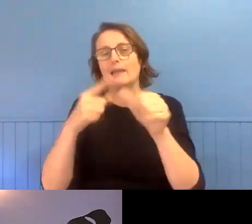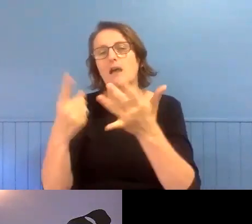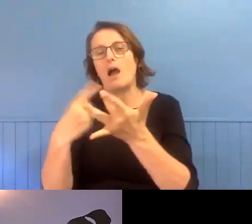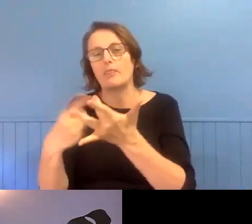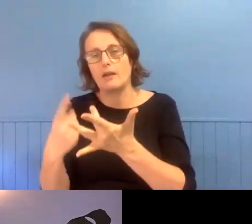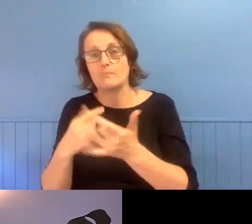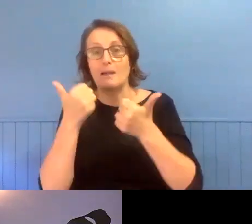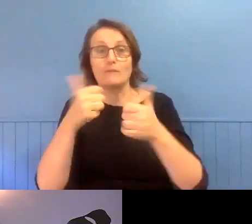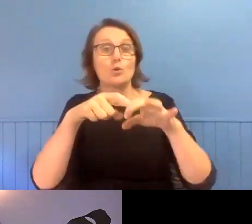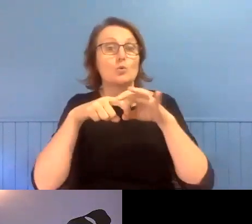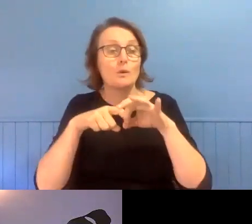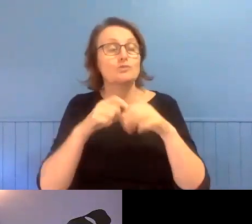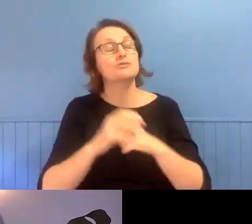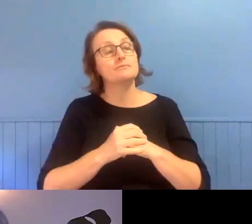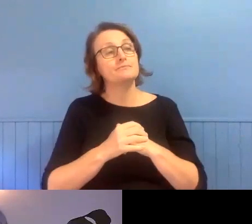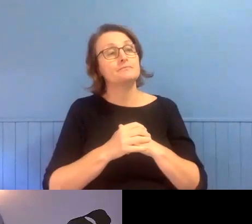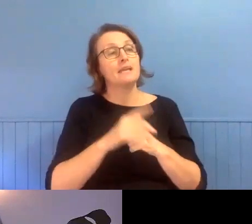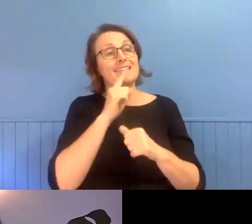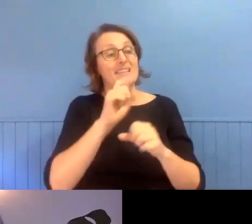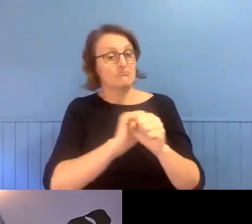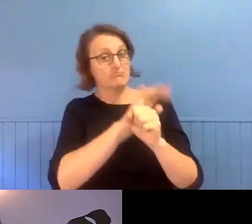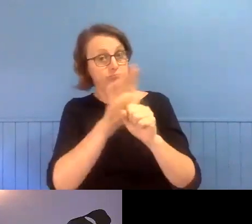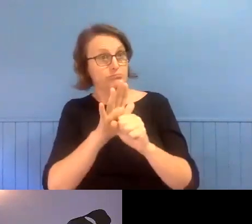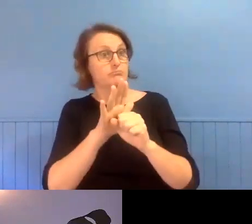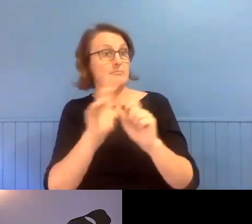during COVID-1919 - and this sfnds to quite a lot of people - we've